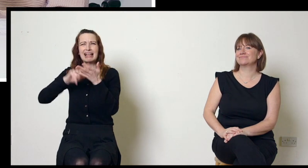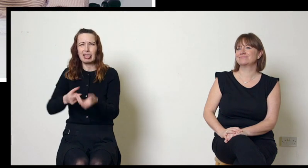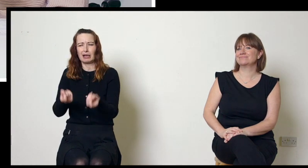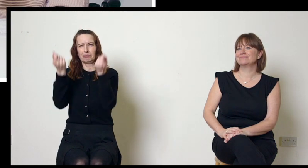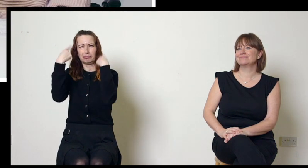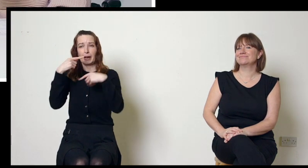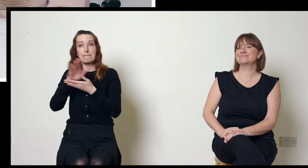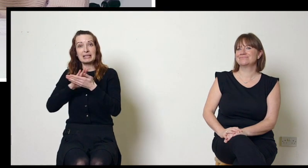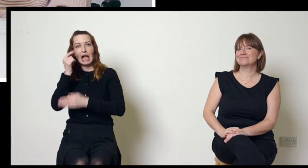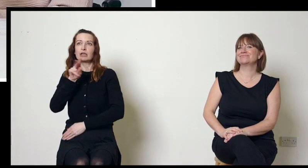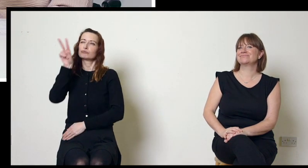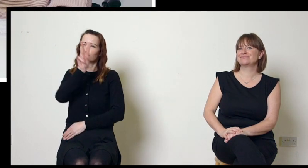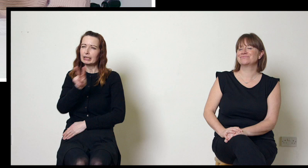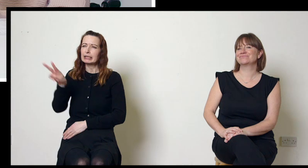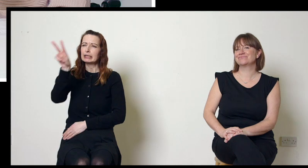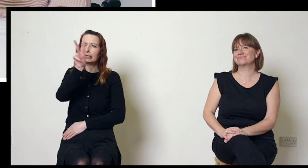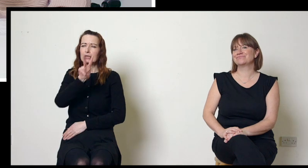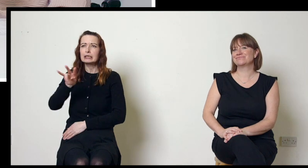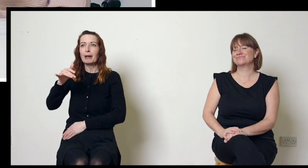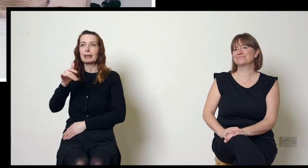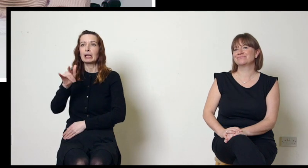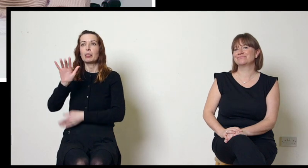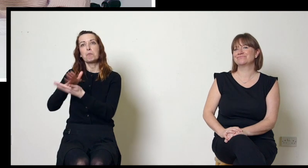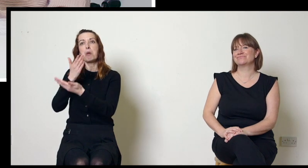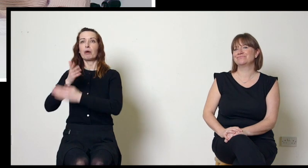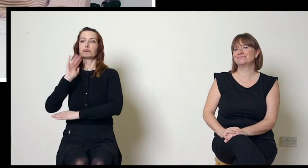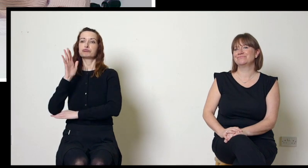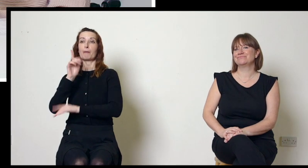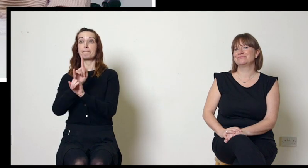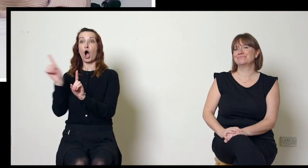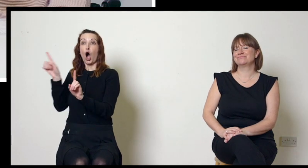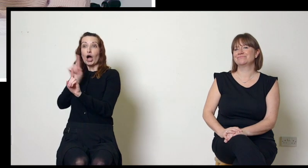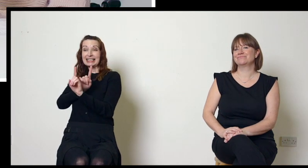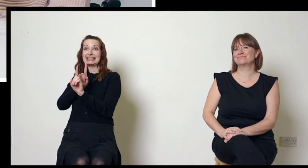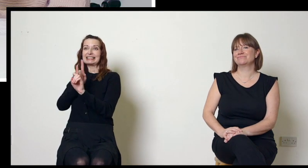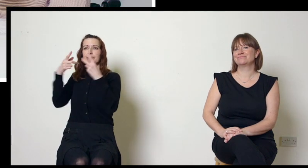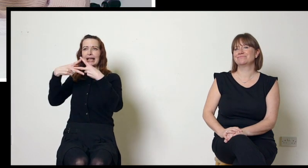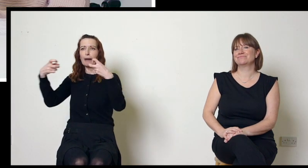read on screen either behind the poet or next to them what they're saying. And I think that's